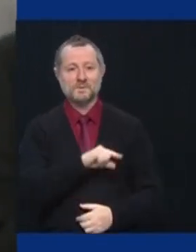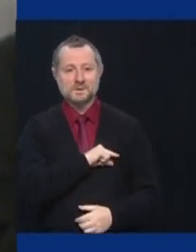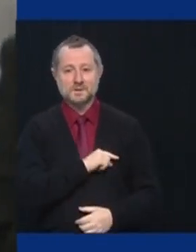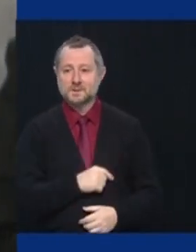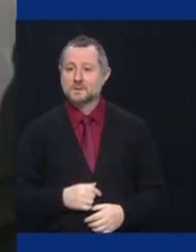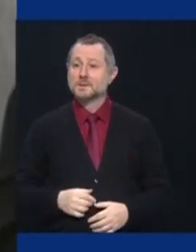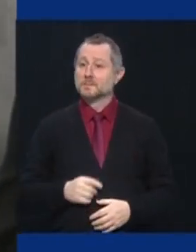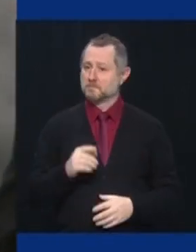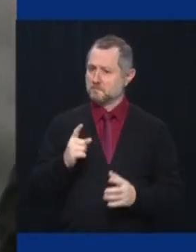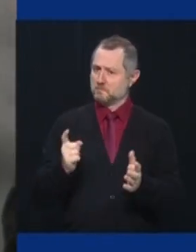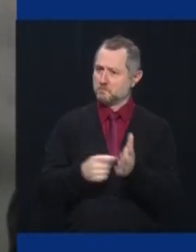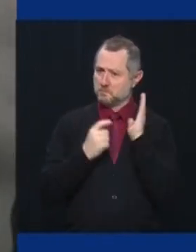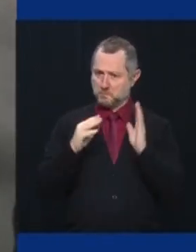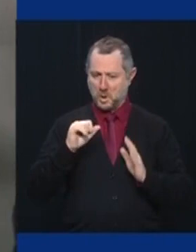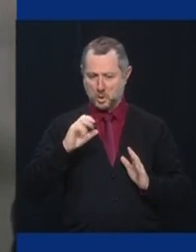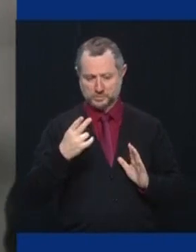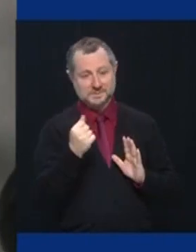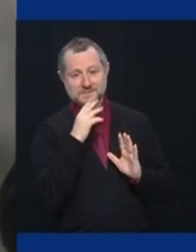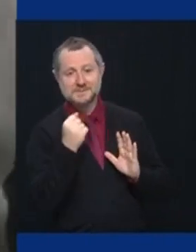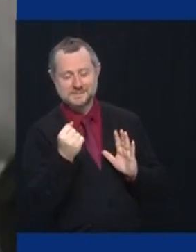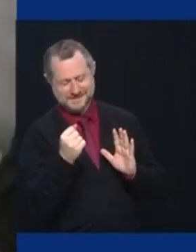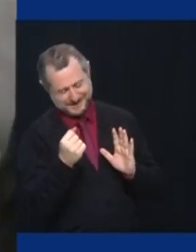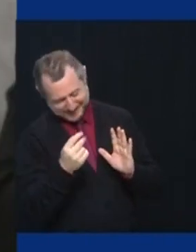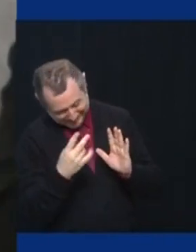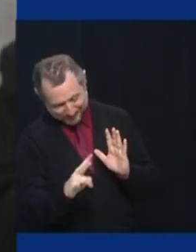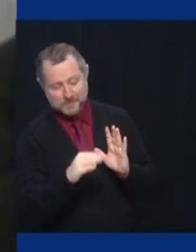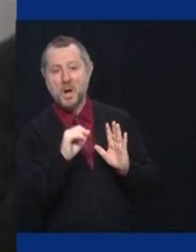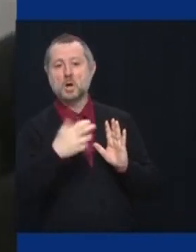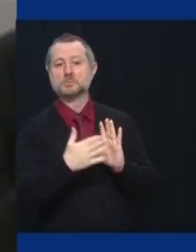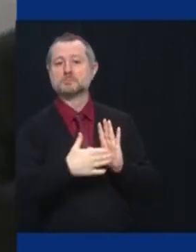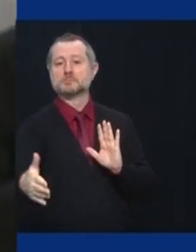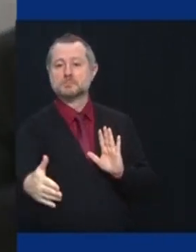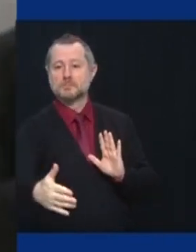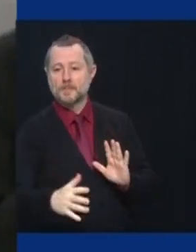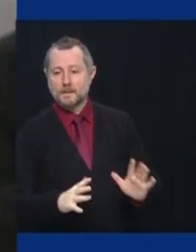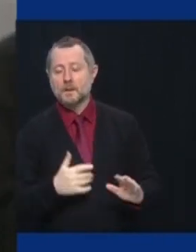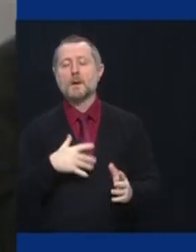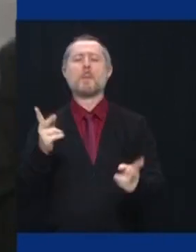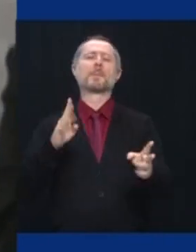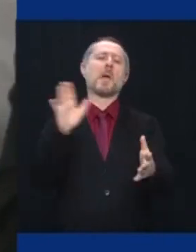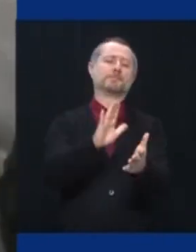CONTINUE OPERATING. THEY'RE GOING TO BECOME ELIGIBLE ON MARCH 17th.